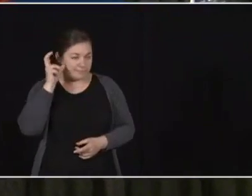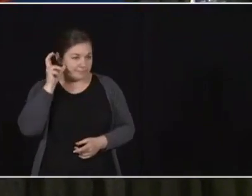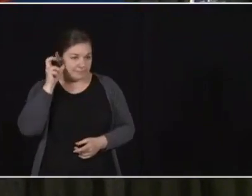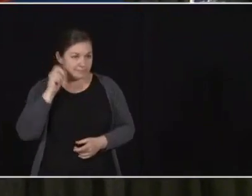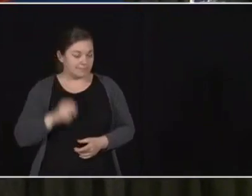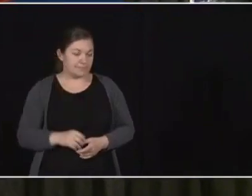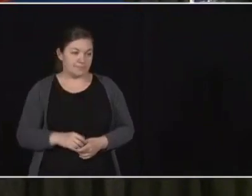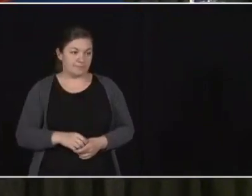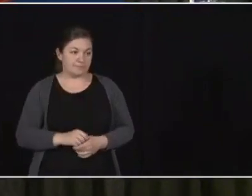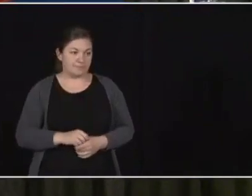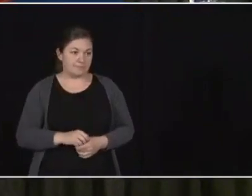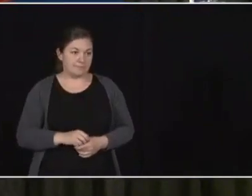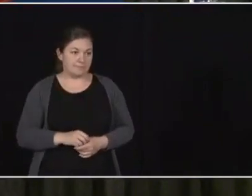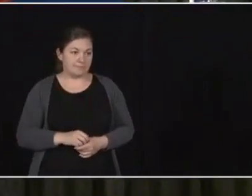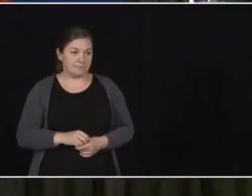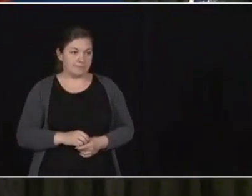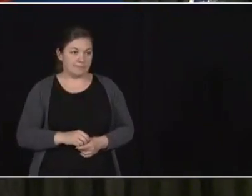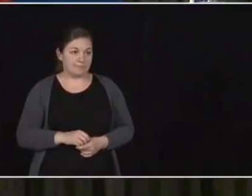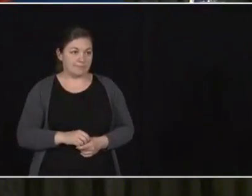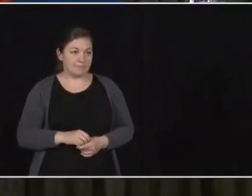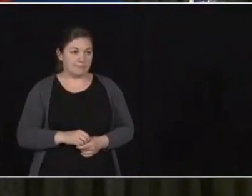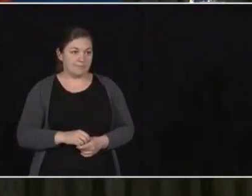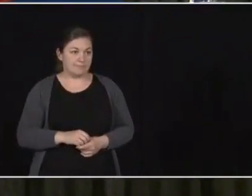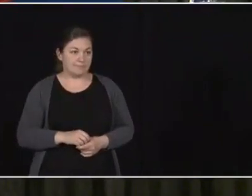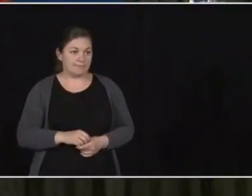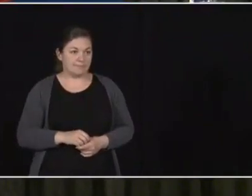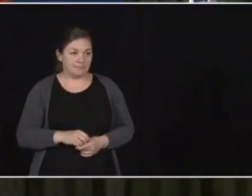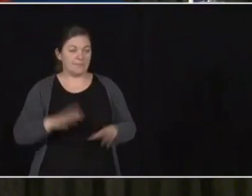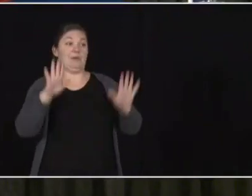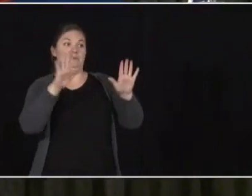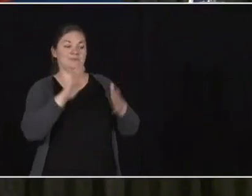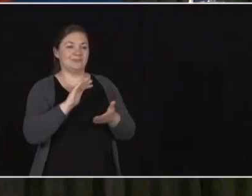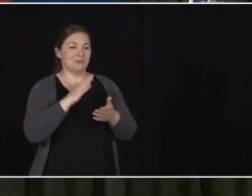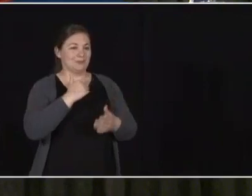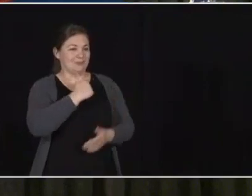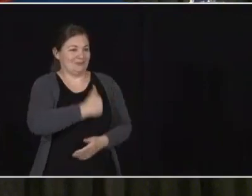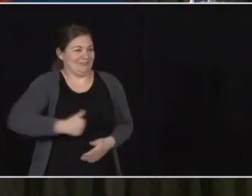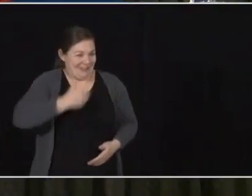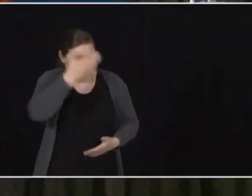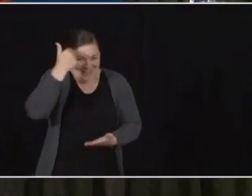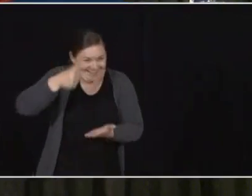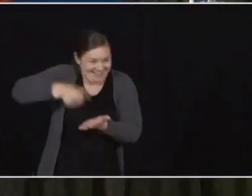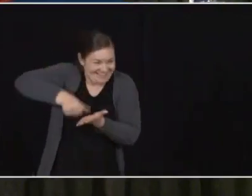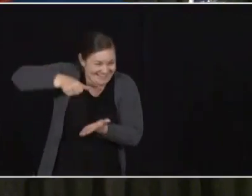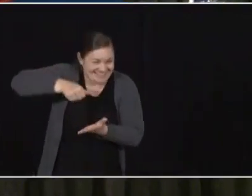David your line is open you may have us on mute. Part of me I did.